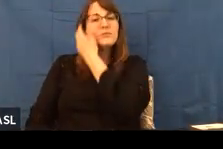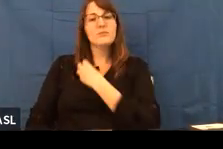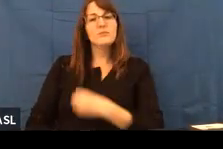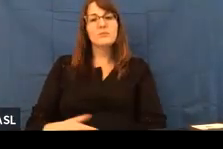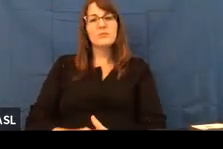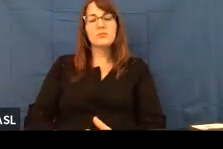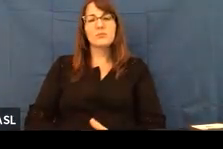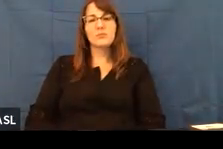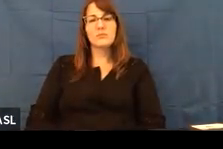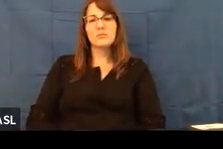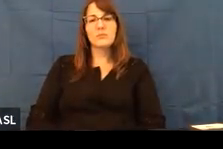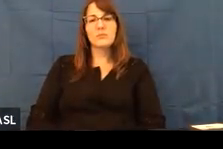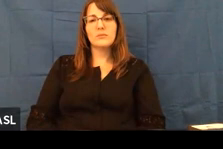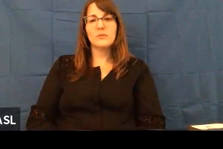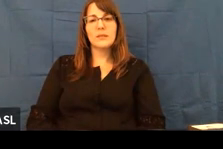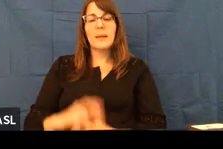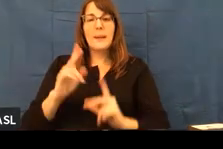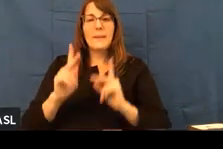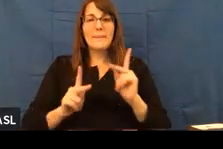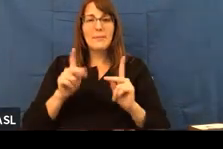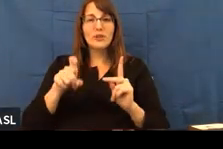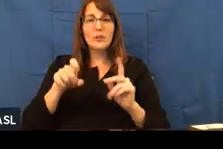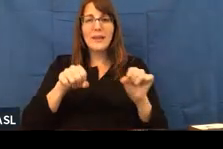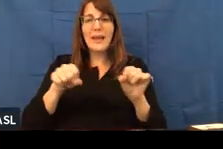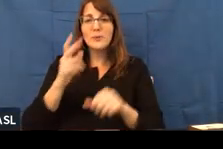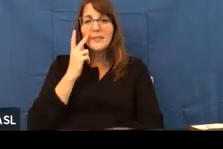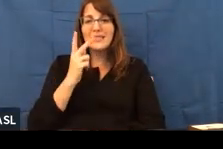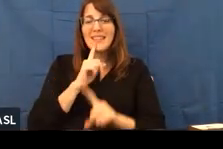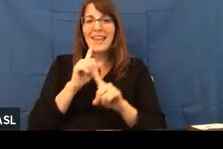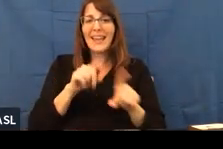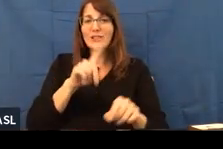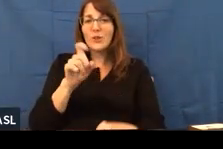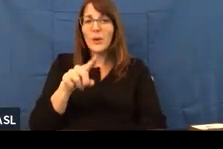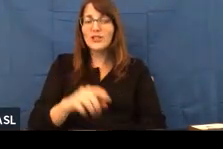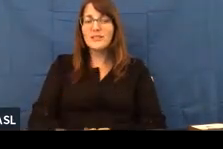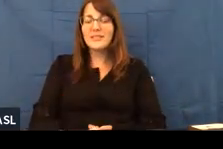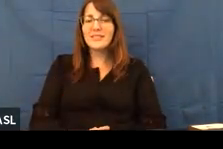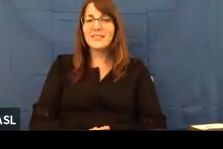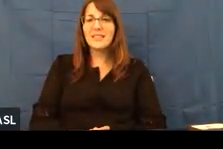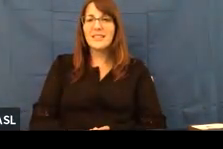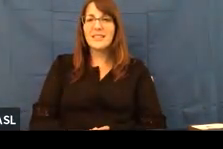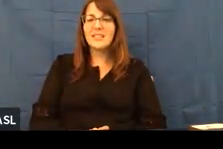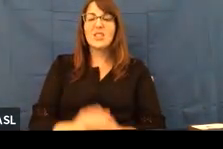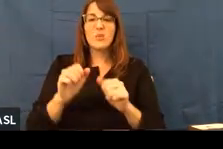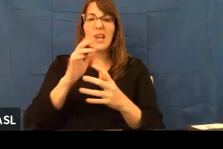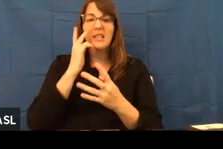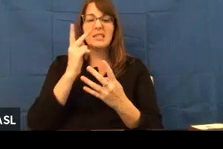Jewyl Alderson Clarke, SDCOE: Best people should be able to see that young third touch. Allison Frenzel : OK. OK. Jewyl Alderson Clarke, SDCOE: And so that's why you Jewyl Alderson Clarke, SDCOE: Selected that would pop over to the answered.